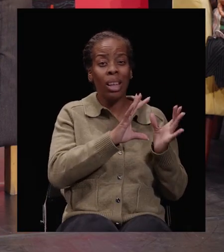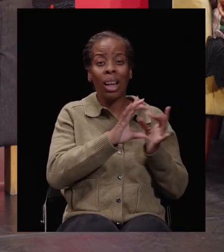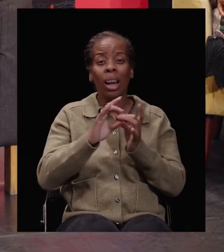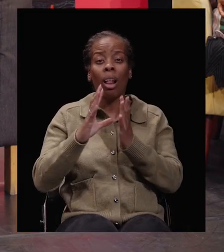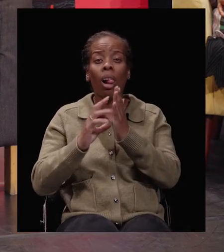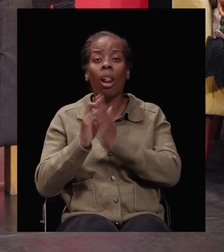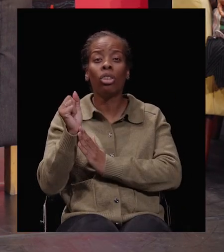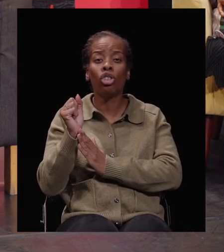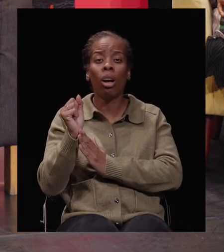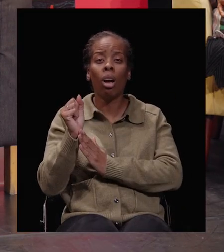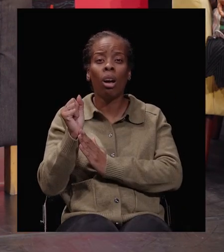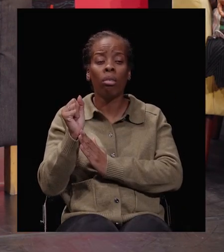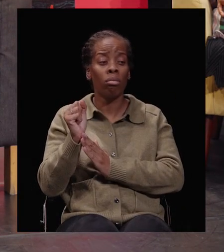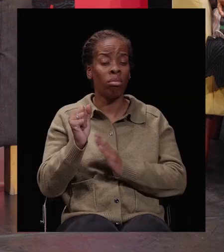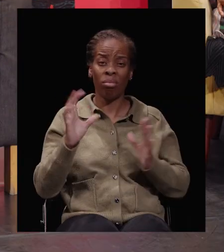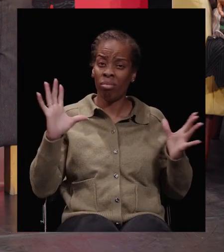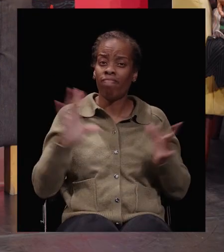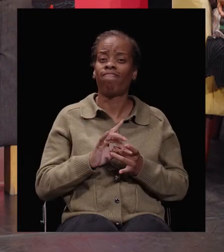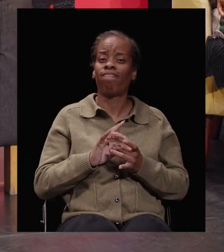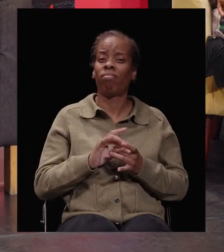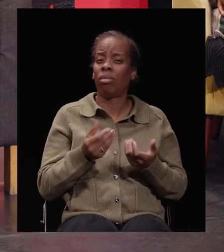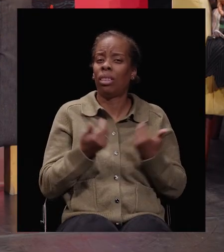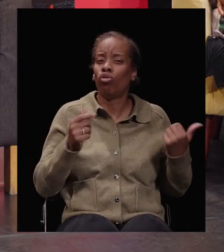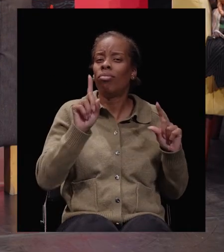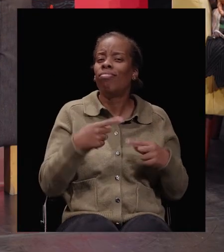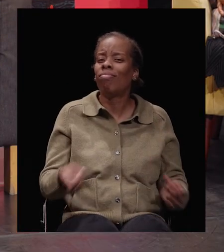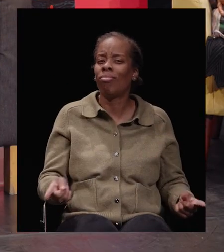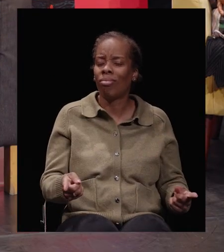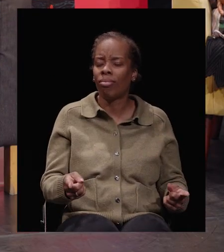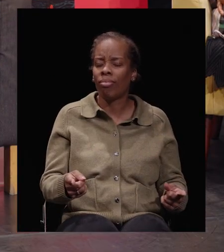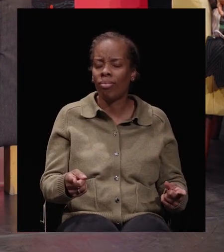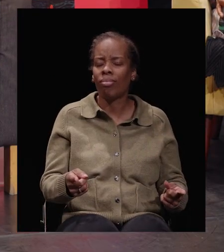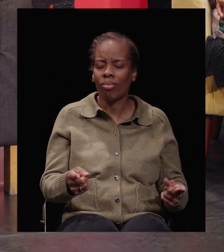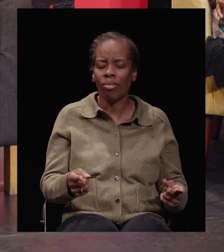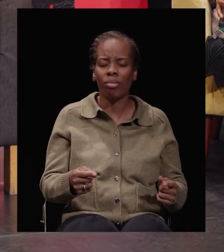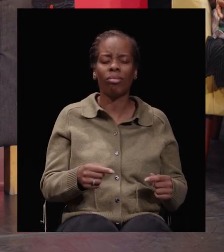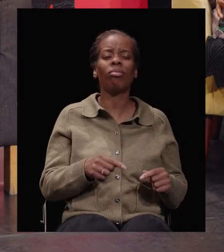and notions of class from culture itself. I think the shaping of opportunity in the arts,